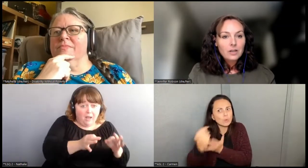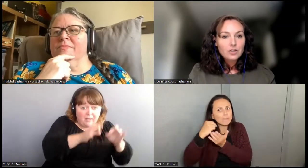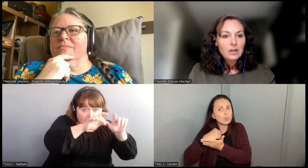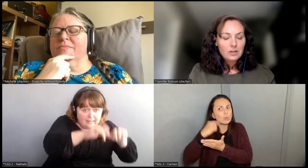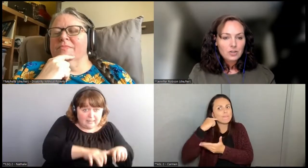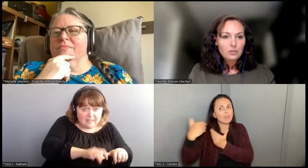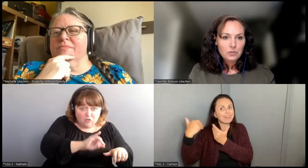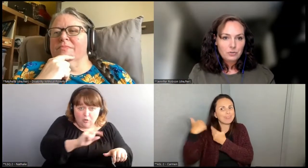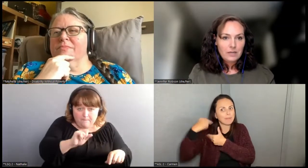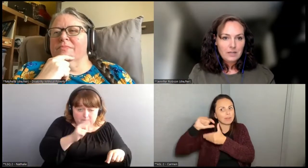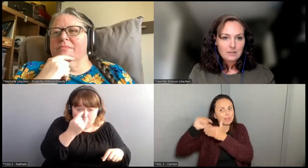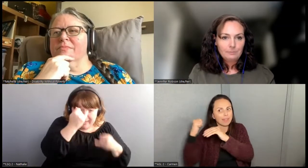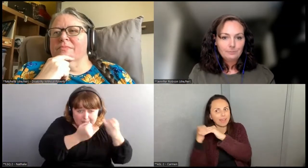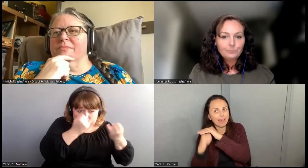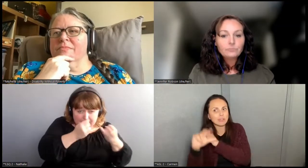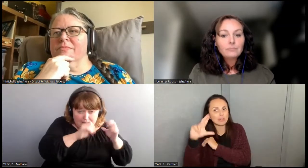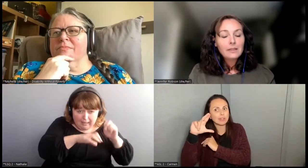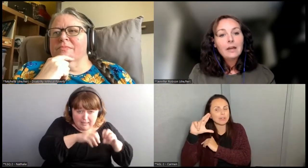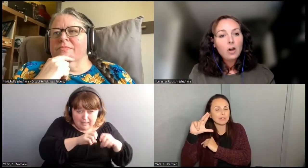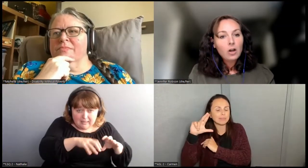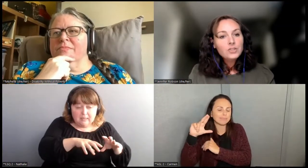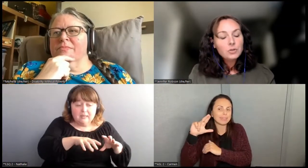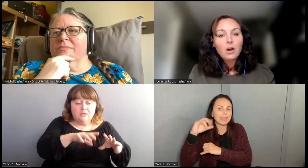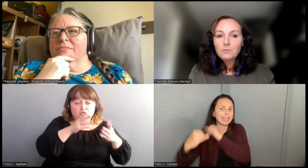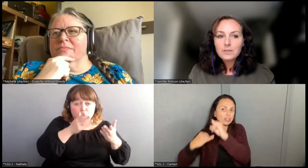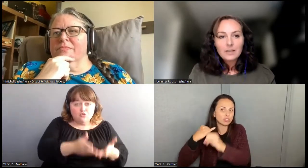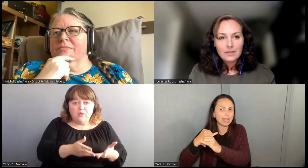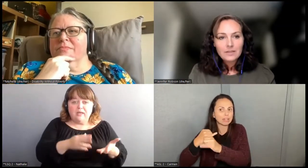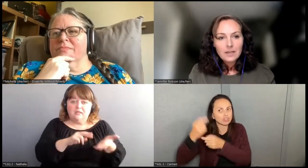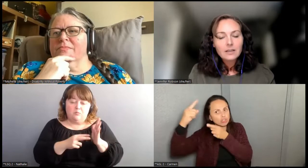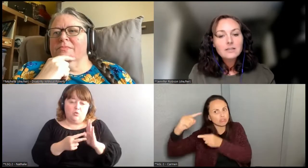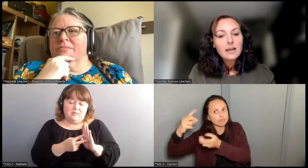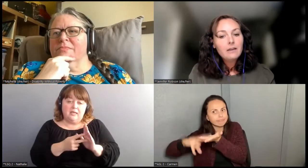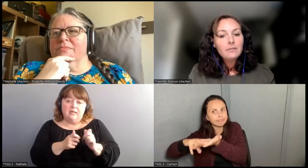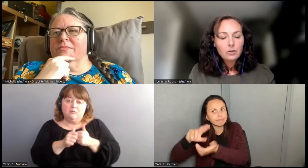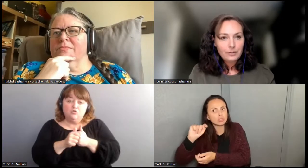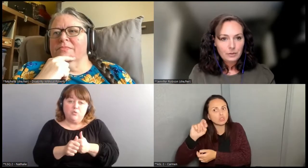INTERNATIONAL TREATIES. THAT OUGHT TO OBVIOUSLY IN THIS CASE HAVE INCLUDED CANADA, RIGHT.